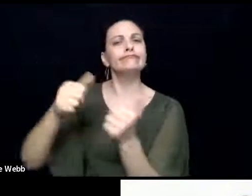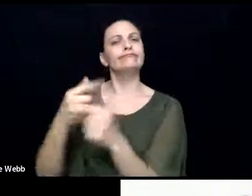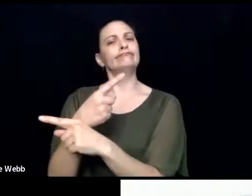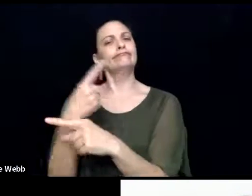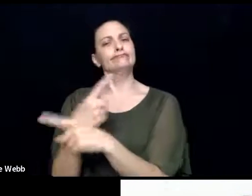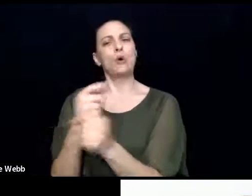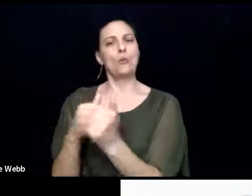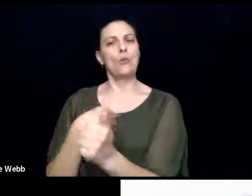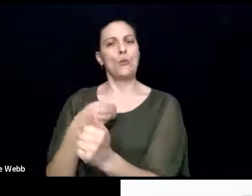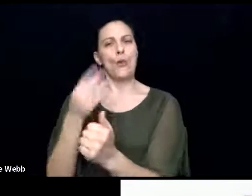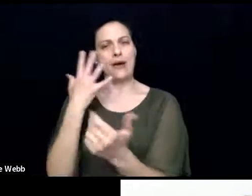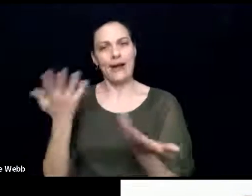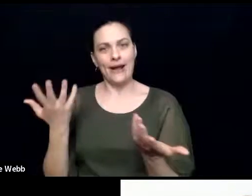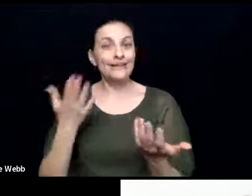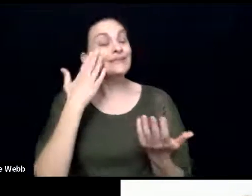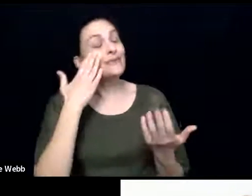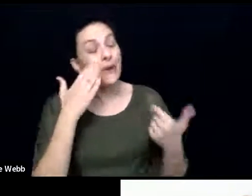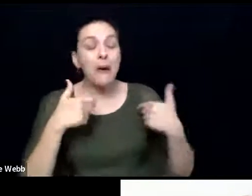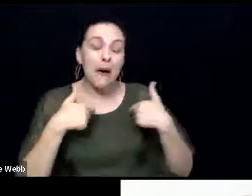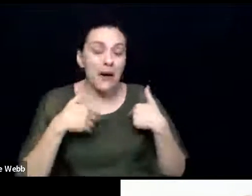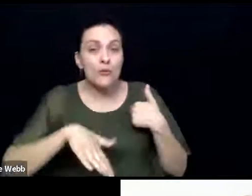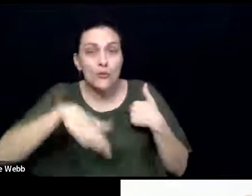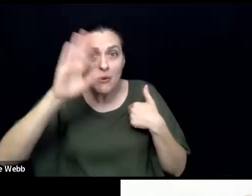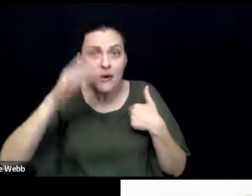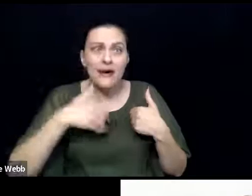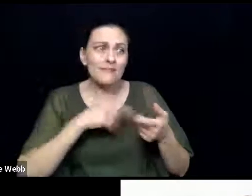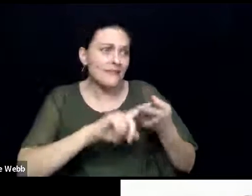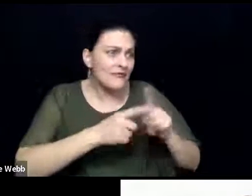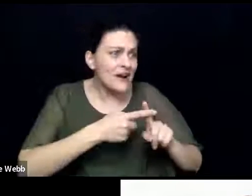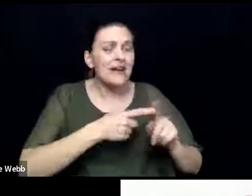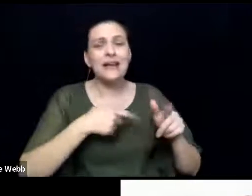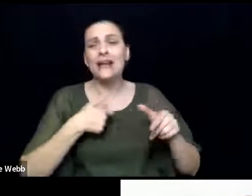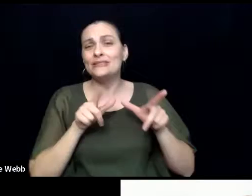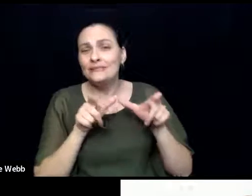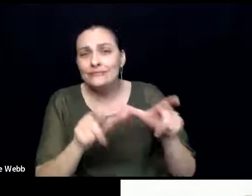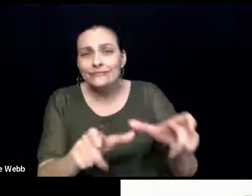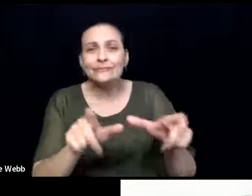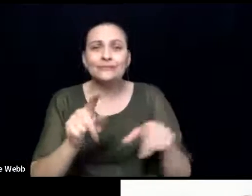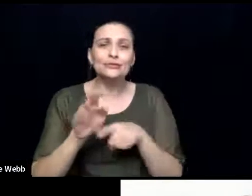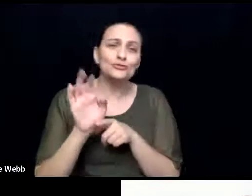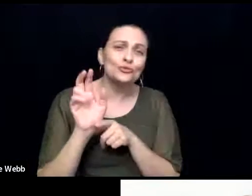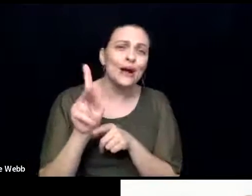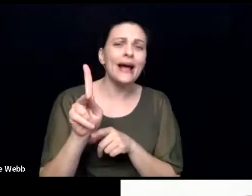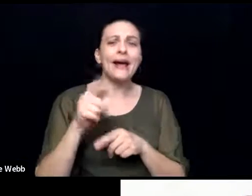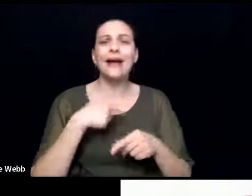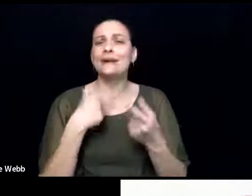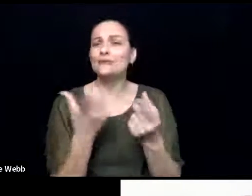I ran track and did all kinds of activities and so on. You know, the internalized oppression really